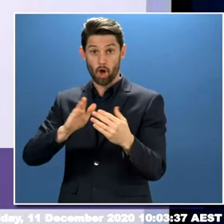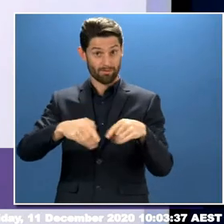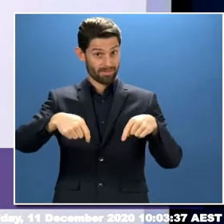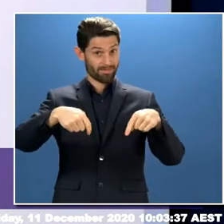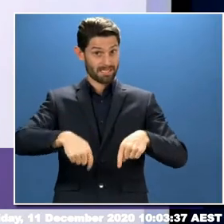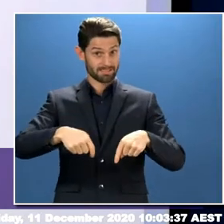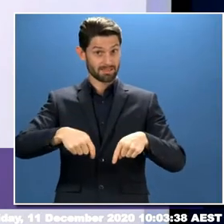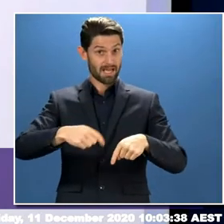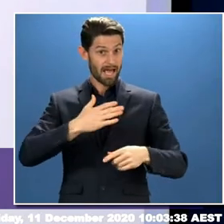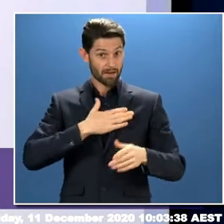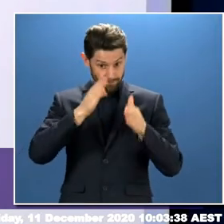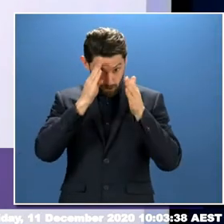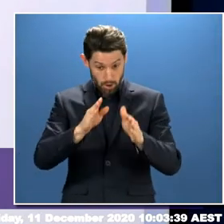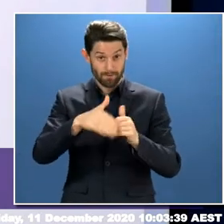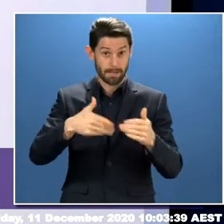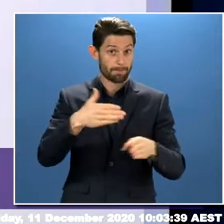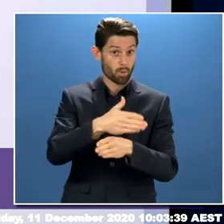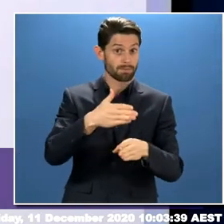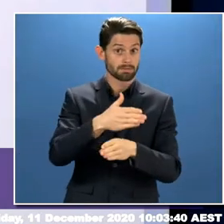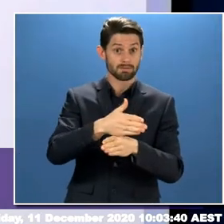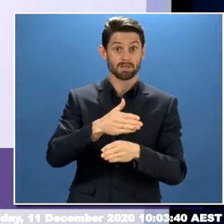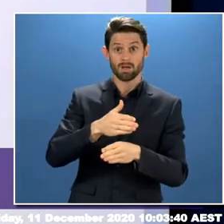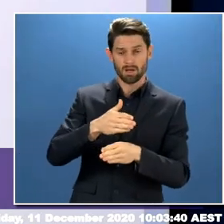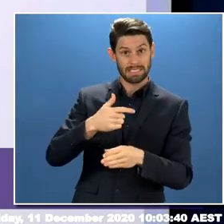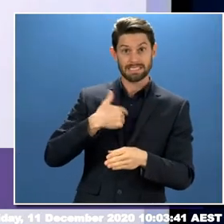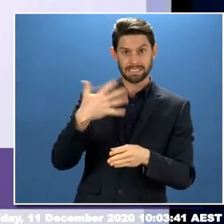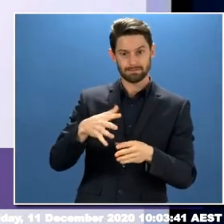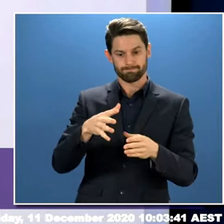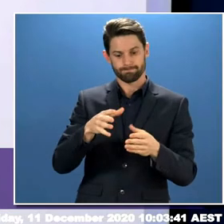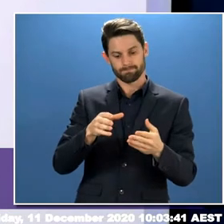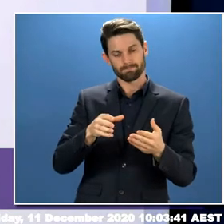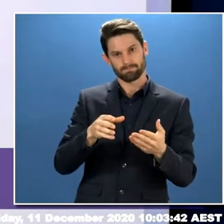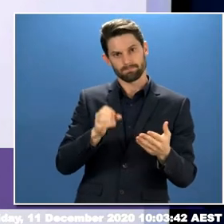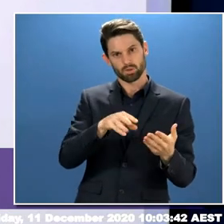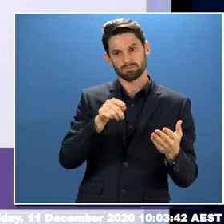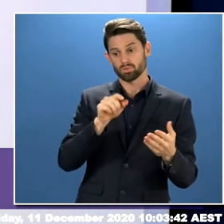employment, and we've included a copy of that submission in the evidence.